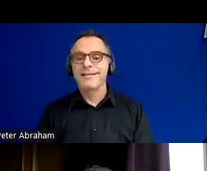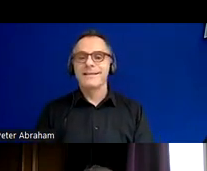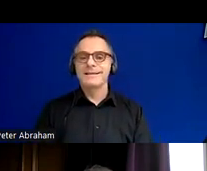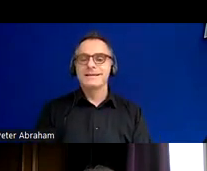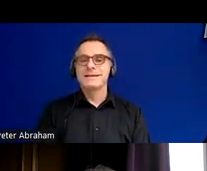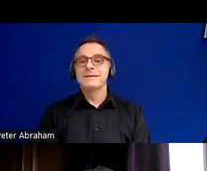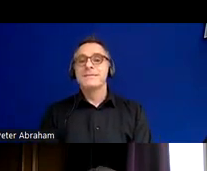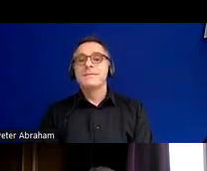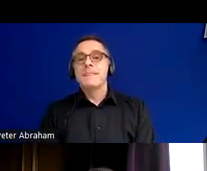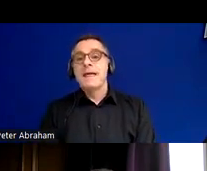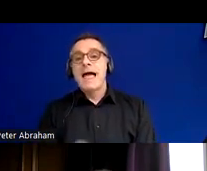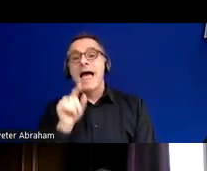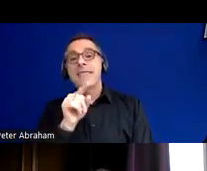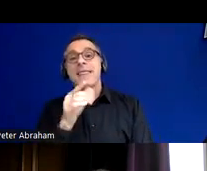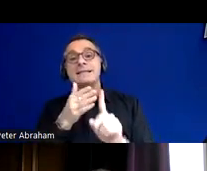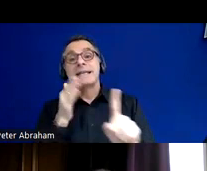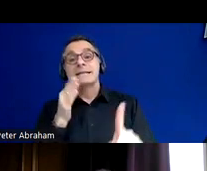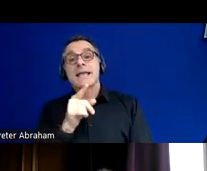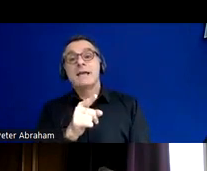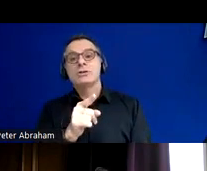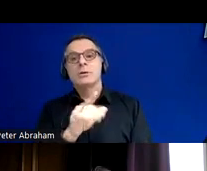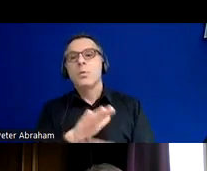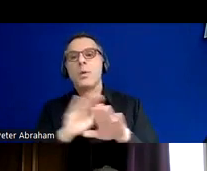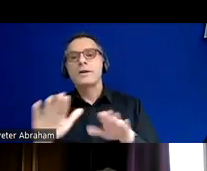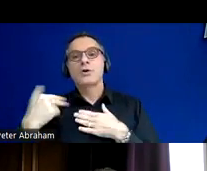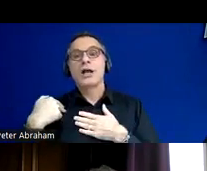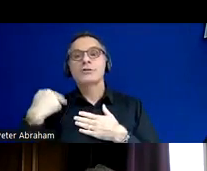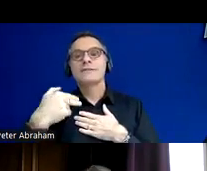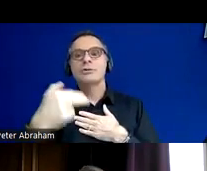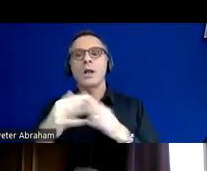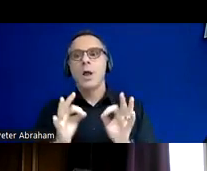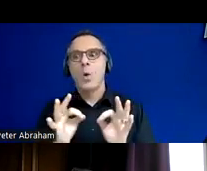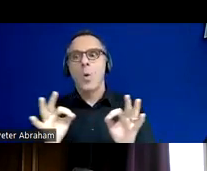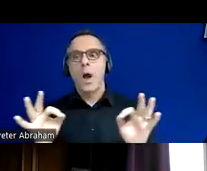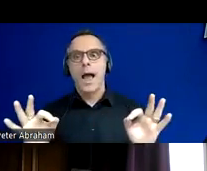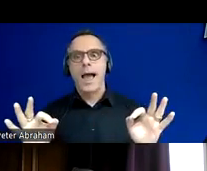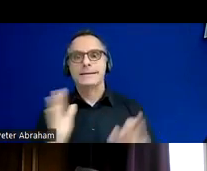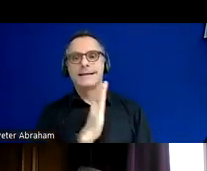of how we're not a sort of traditionally quiet library - there's always stuff going on and